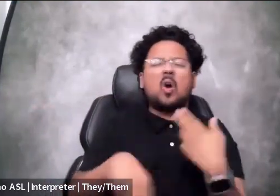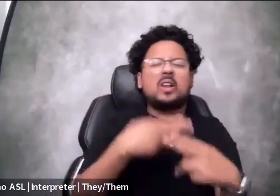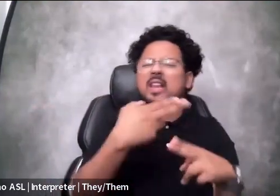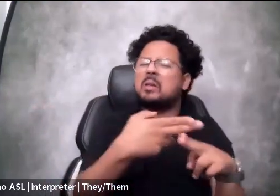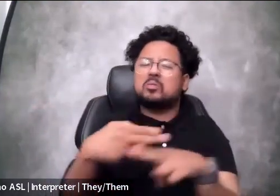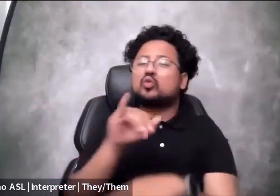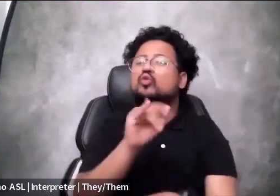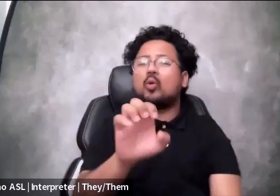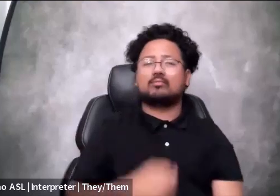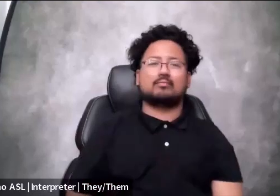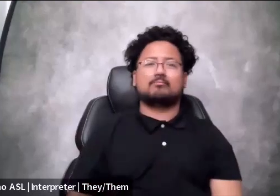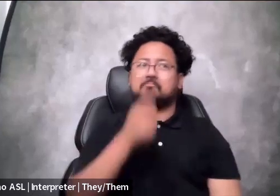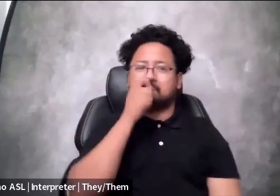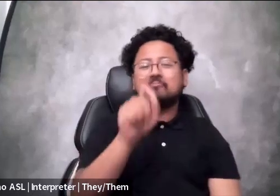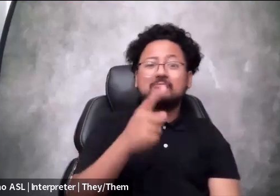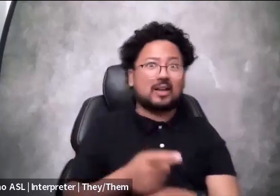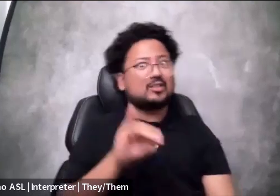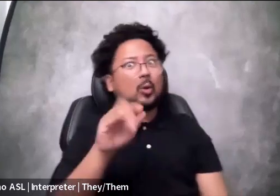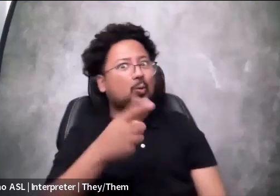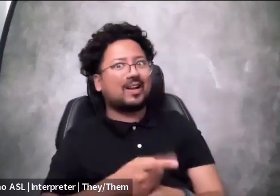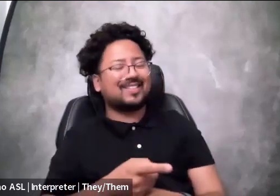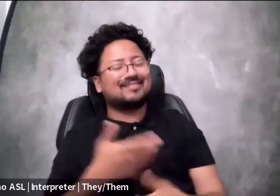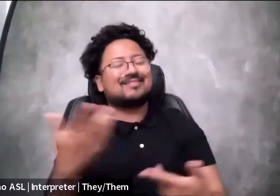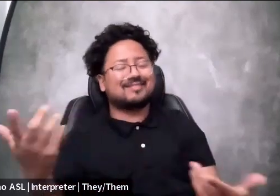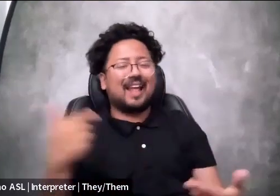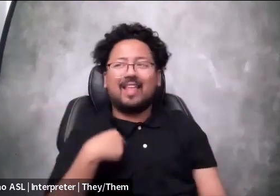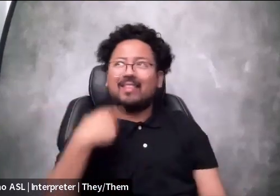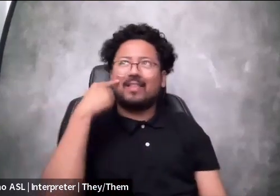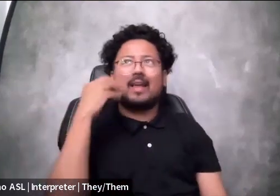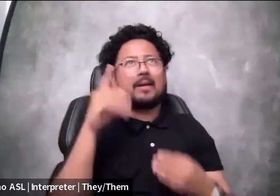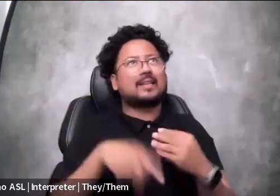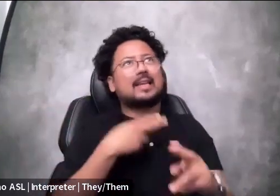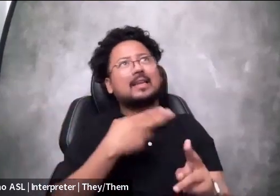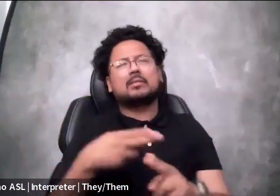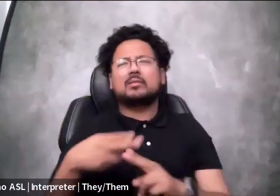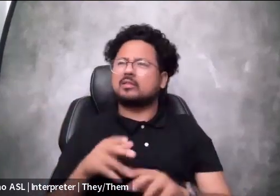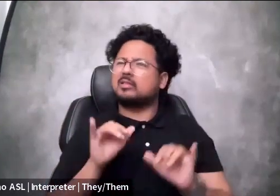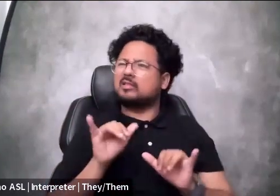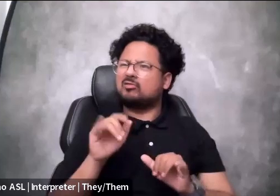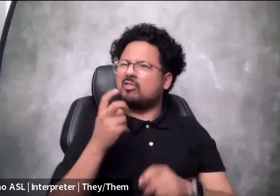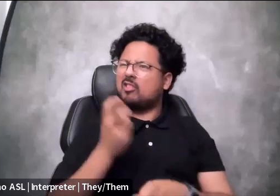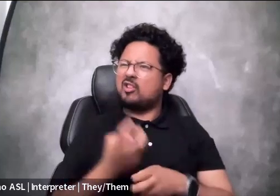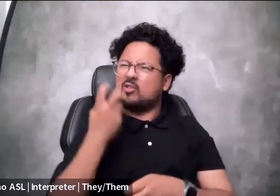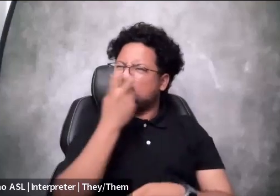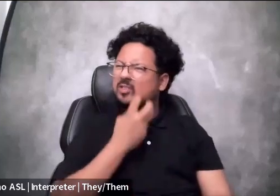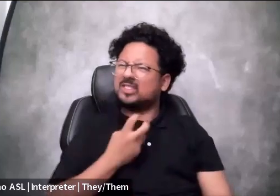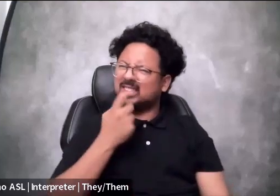Joe, Joe. It's real good. Yeah, I do think about that now while I'm naming them, I'm like, is that going to be hard to say? But